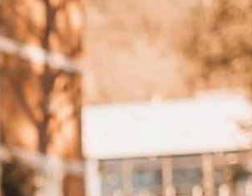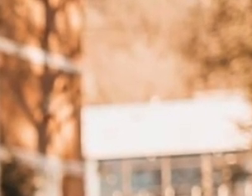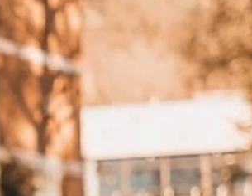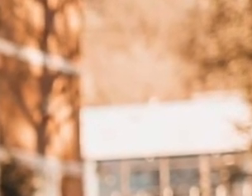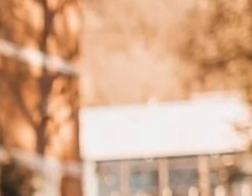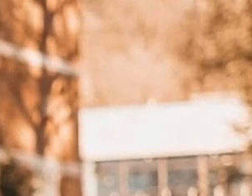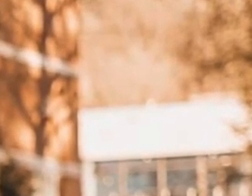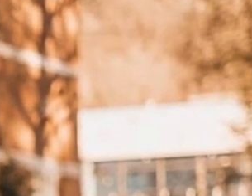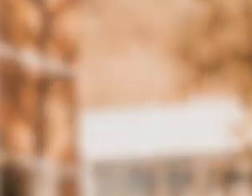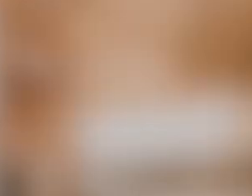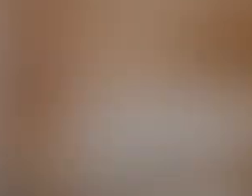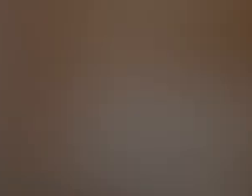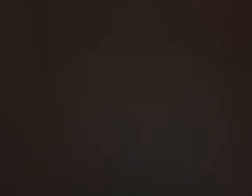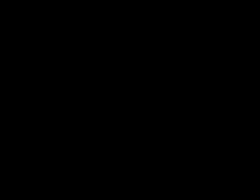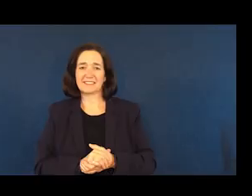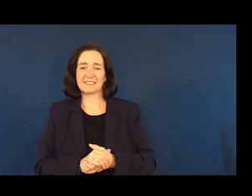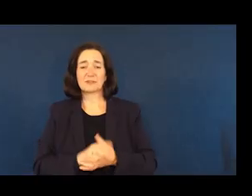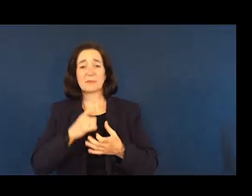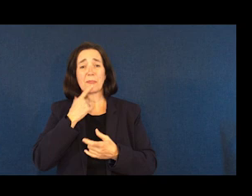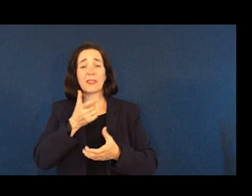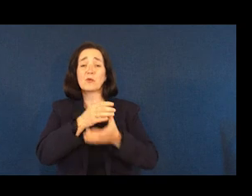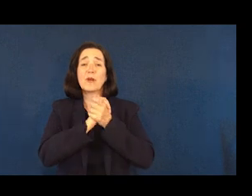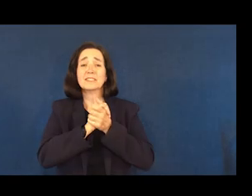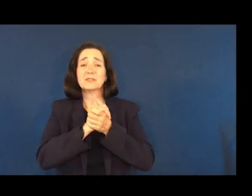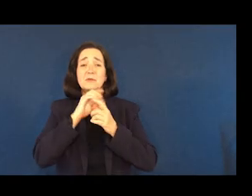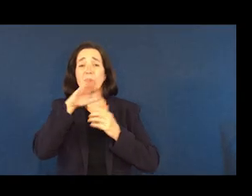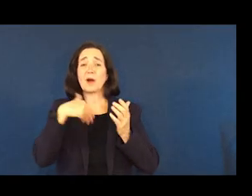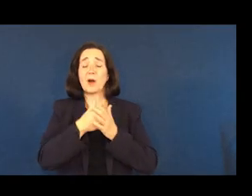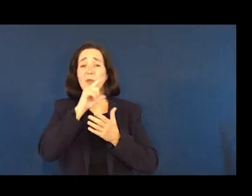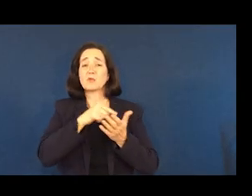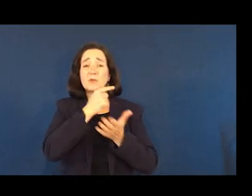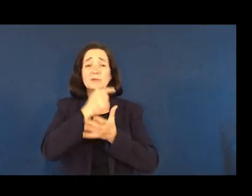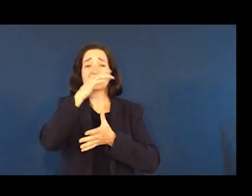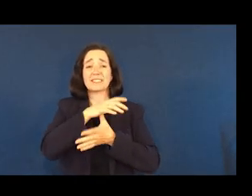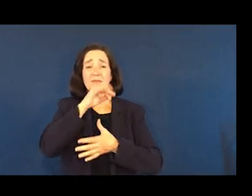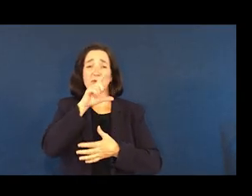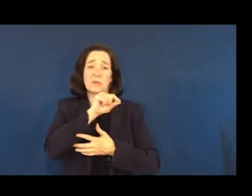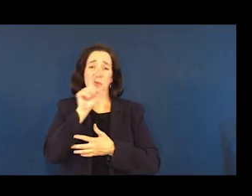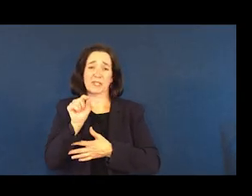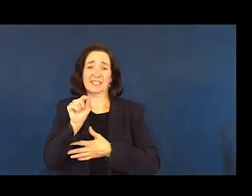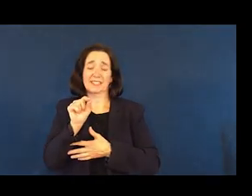And I wanted to say congratulations to all of our graduating seniors of 2020, and go Bucs.